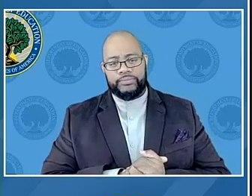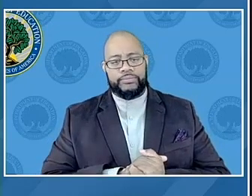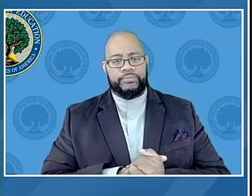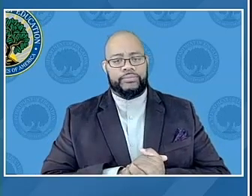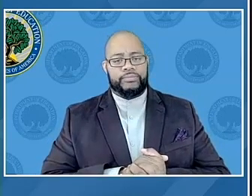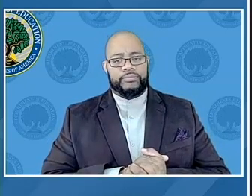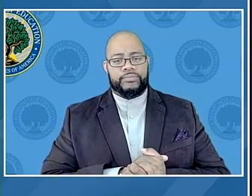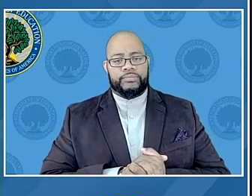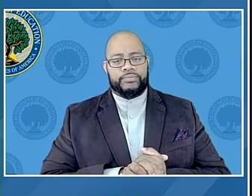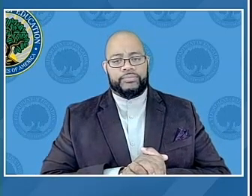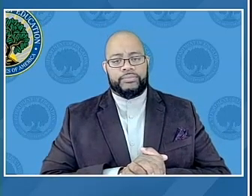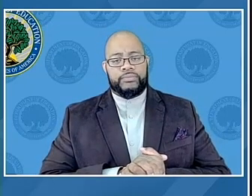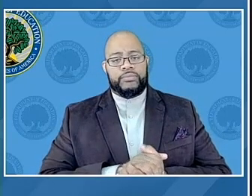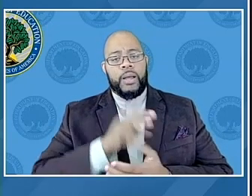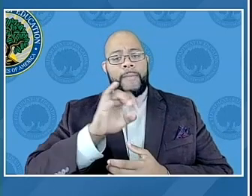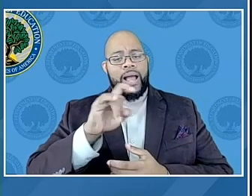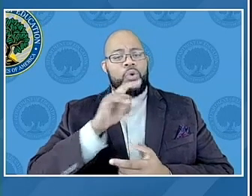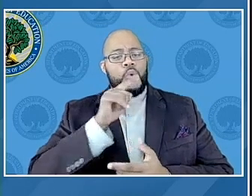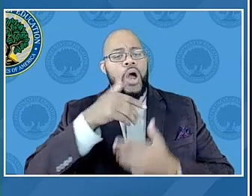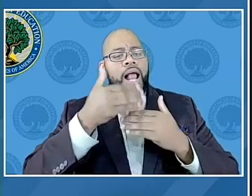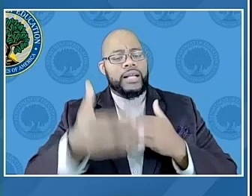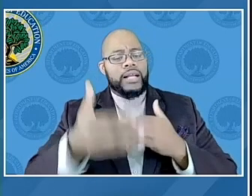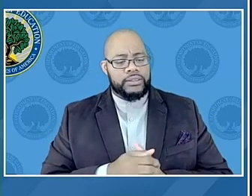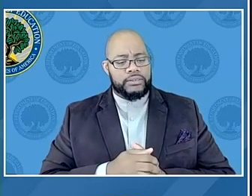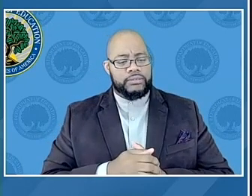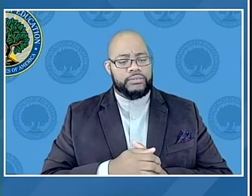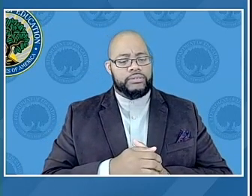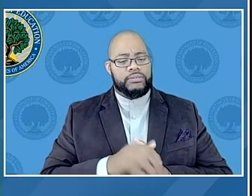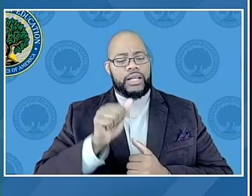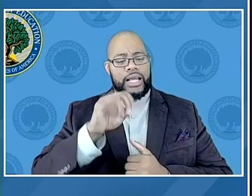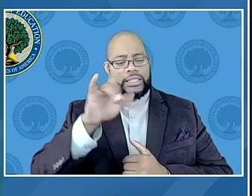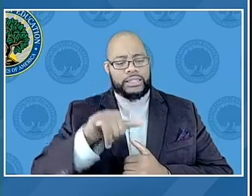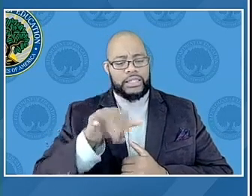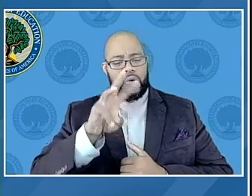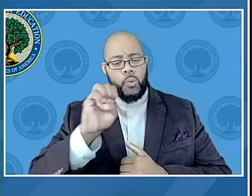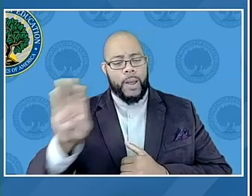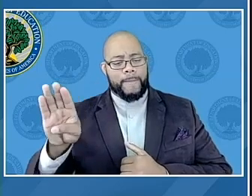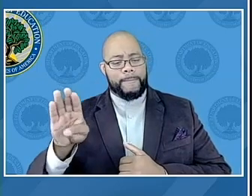Mike, who is next? Up next is Andi Webb, indicates representing themselves.